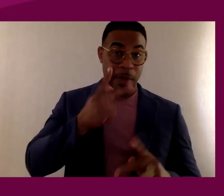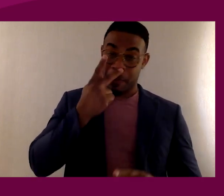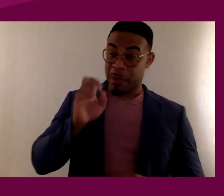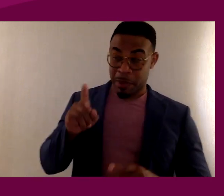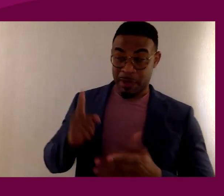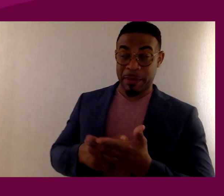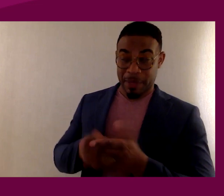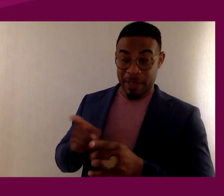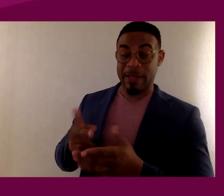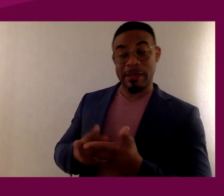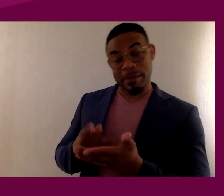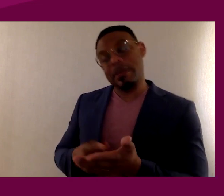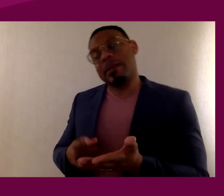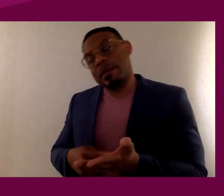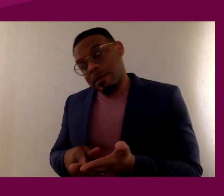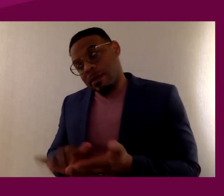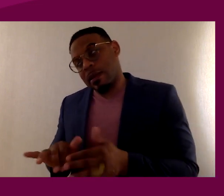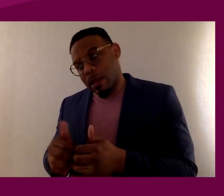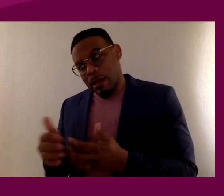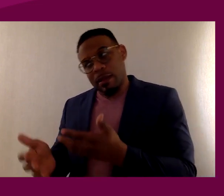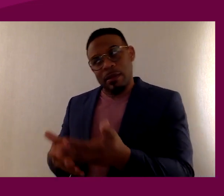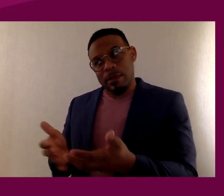Ashley Inkumsah: Sometimes it's okay for people to be pissed at you sometimes. Bruce Curtis: